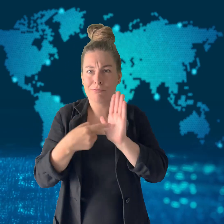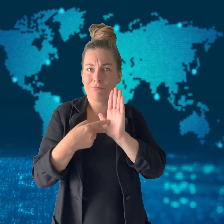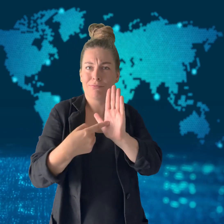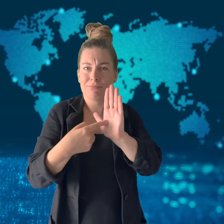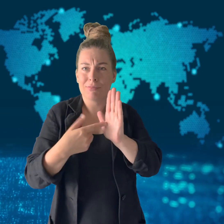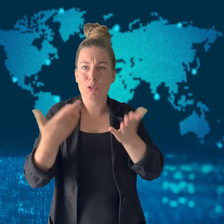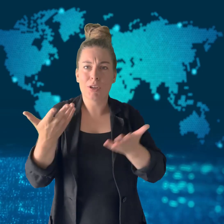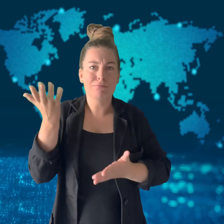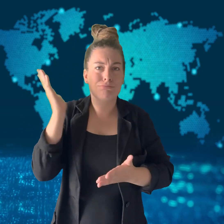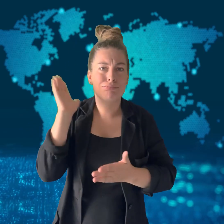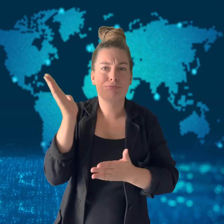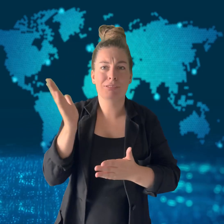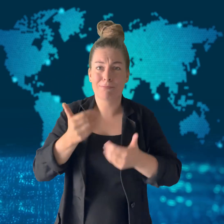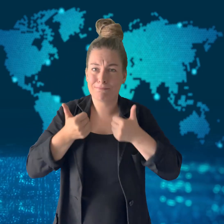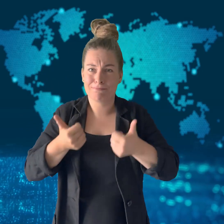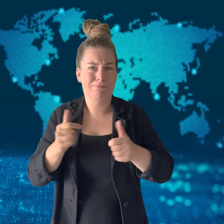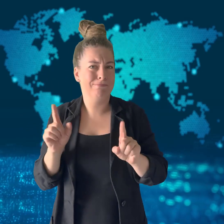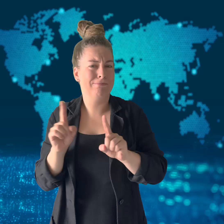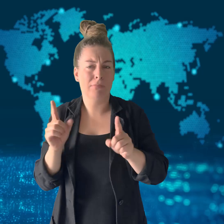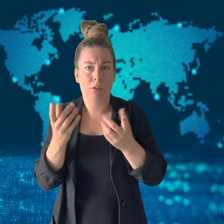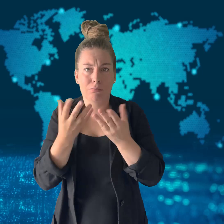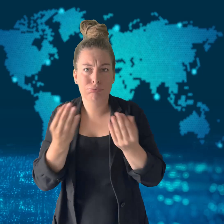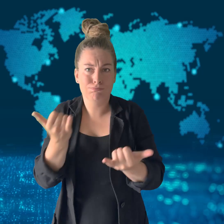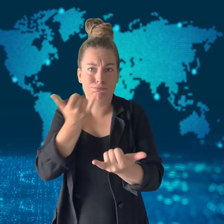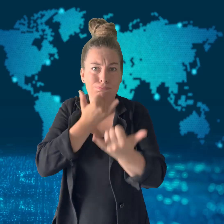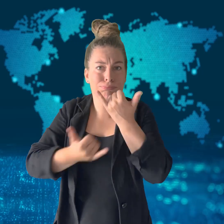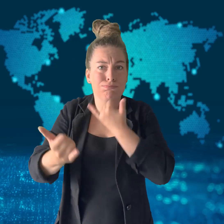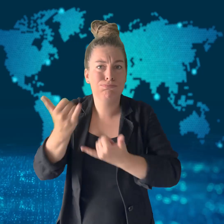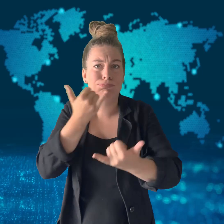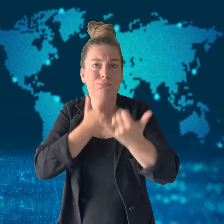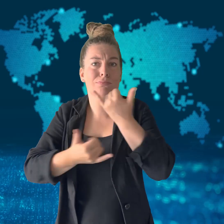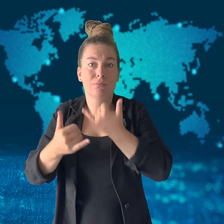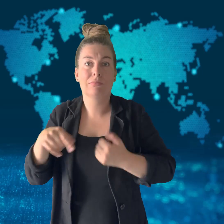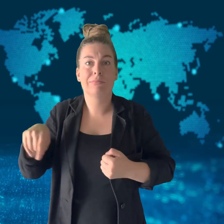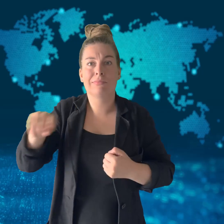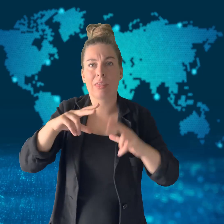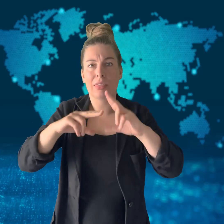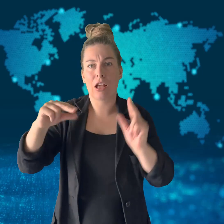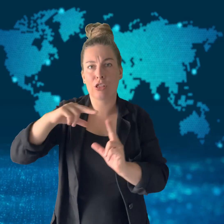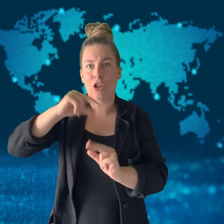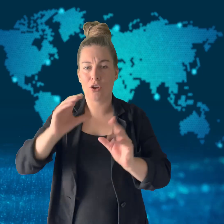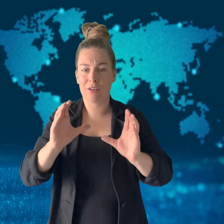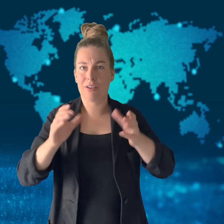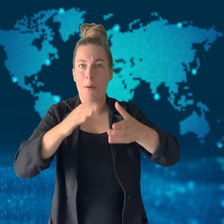when he introduced Ukraine's President Zelenskyy as "President Putin."